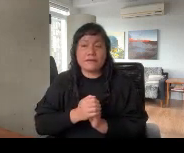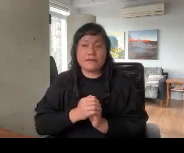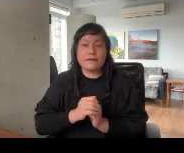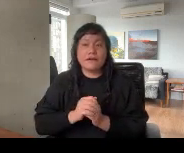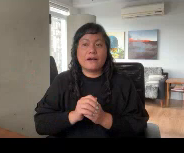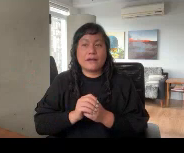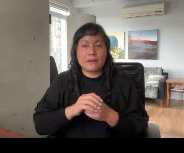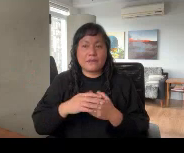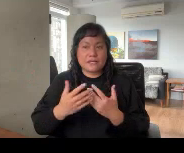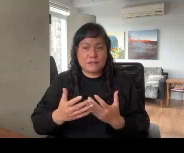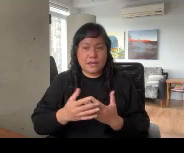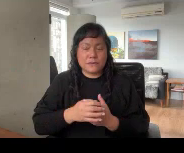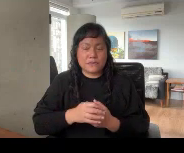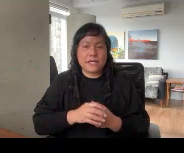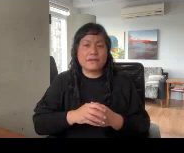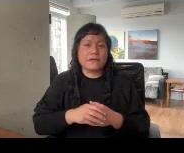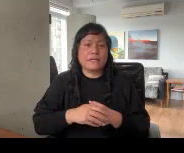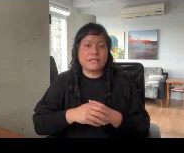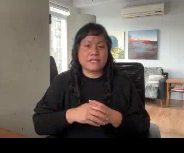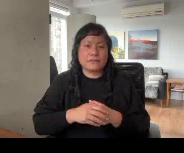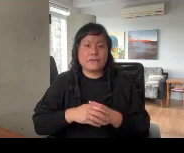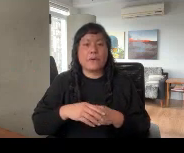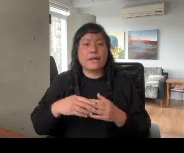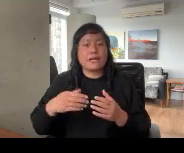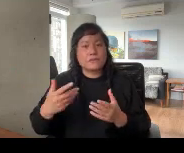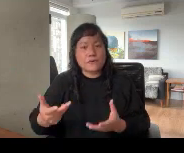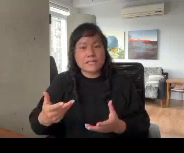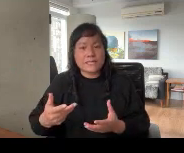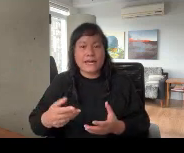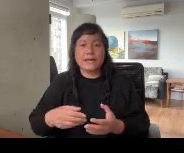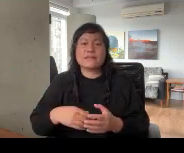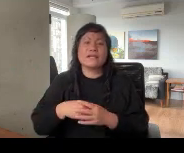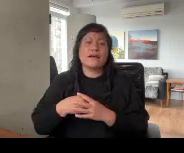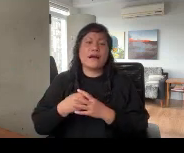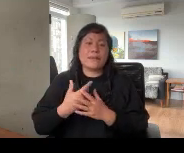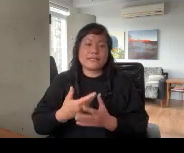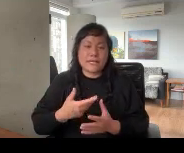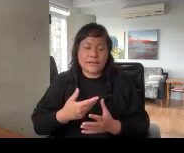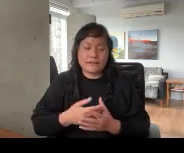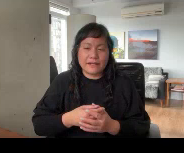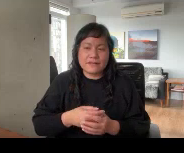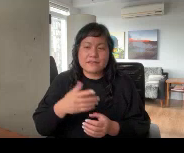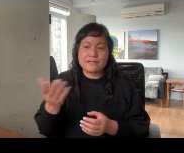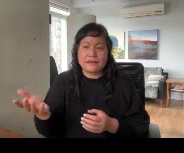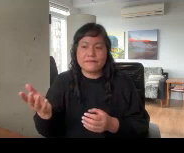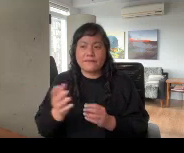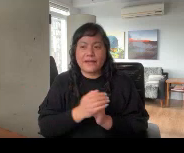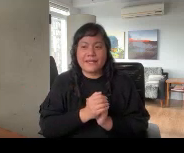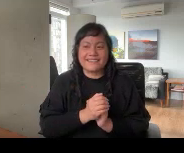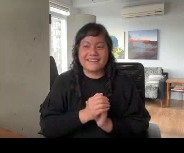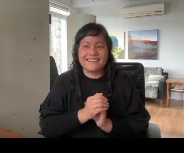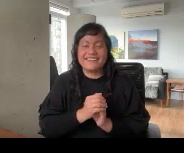on here that is presented in an accessible format. It's mostly text and text links, except for that